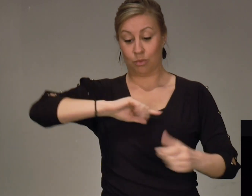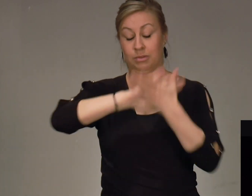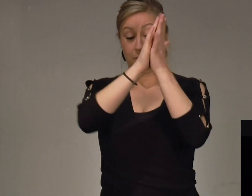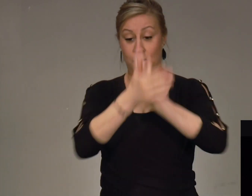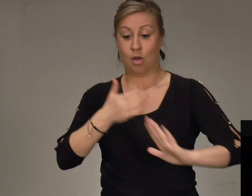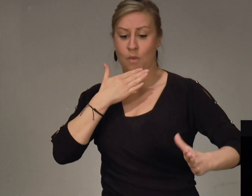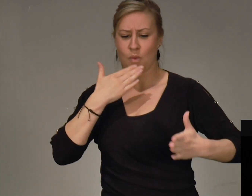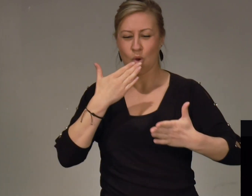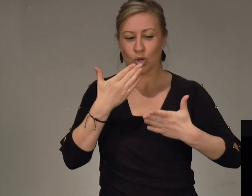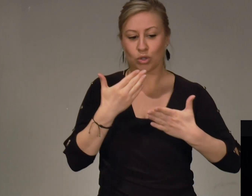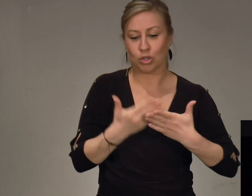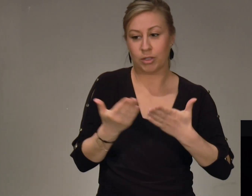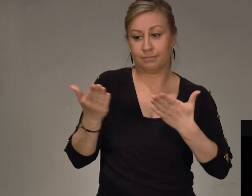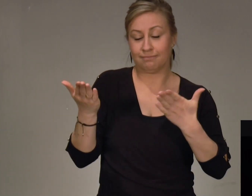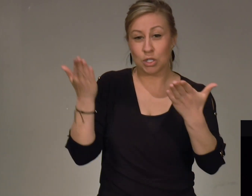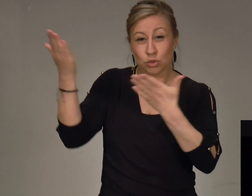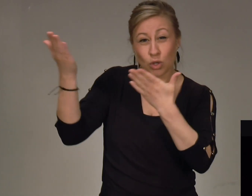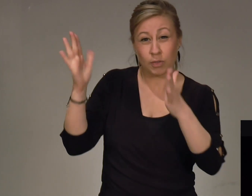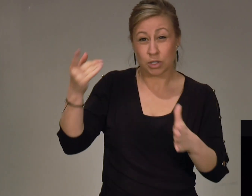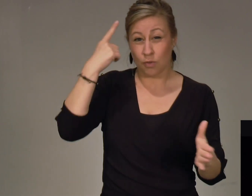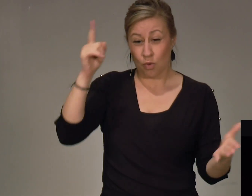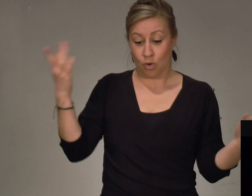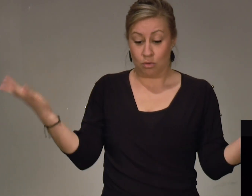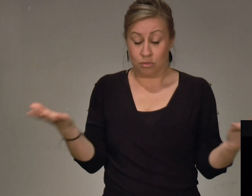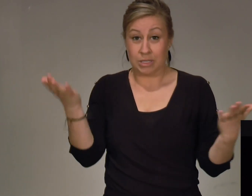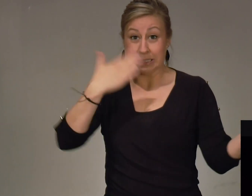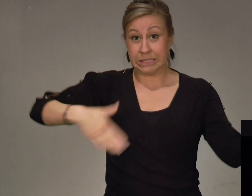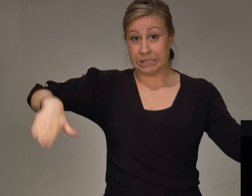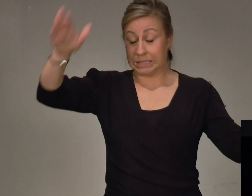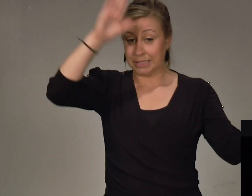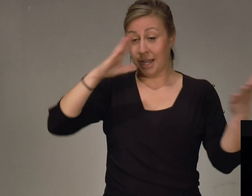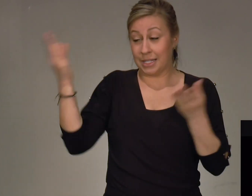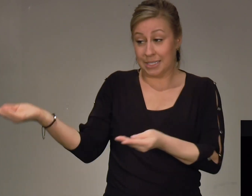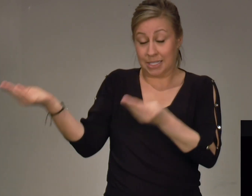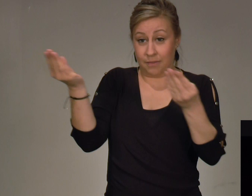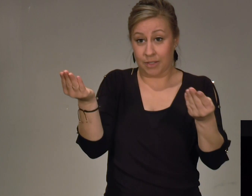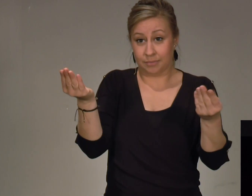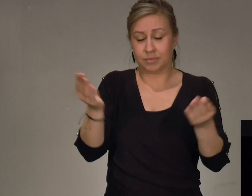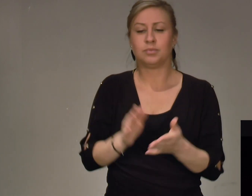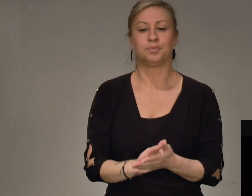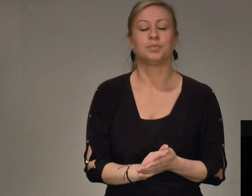encouraged last week when Pastor Randy showed the pictures of all the food that